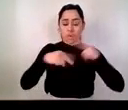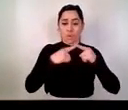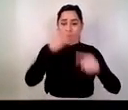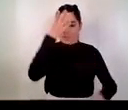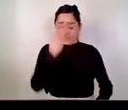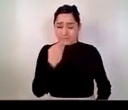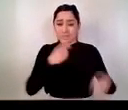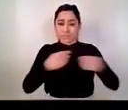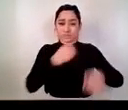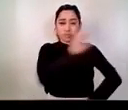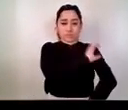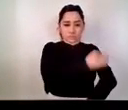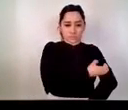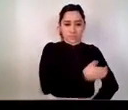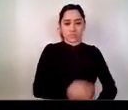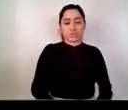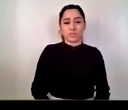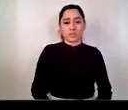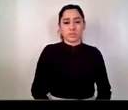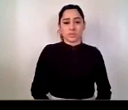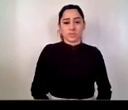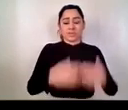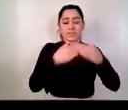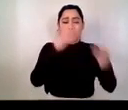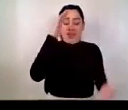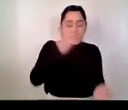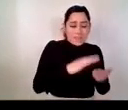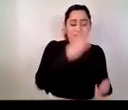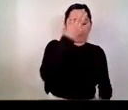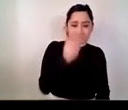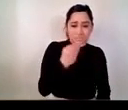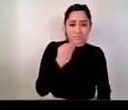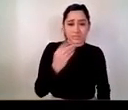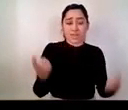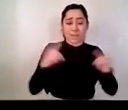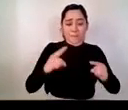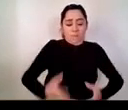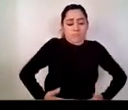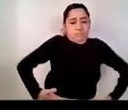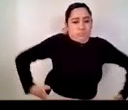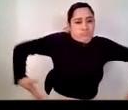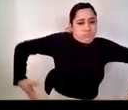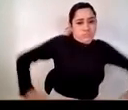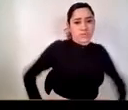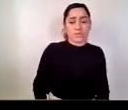Studies find that the less people sleep the more likely they are to be overweight or obese and to develop diabetes.